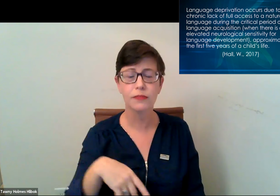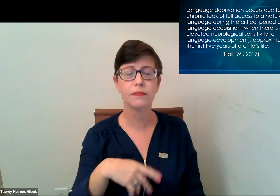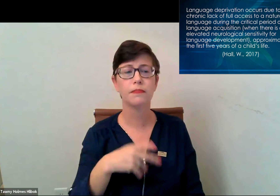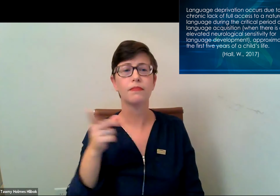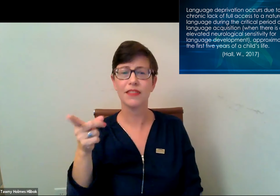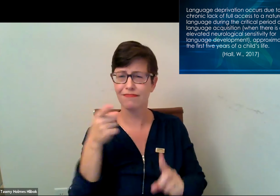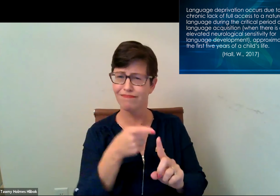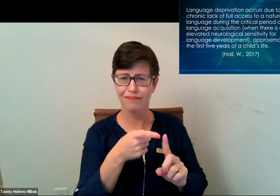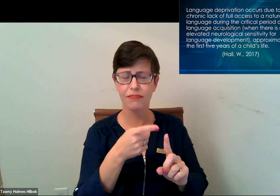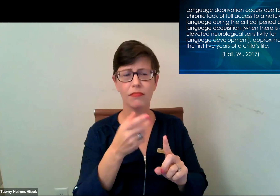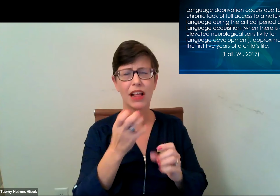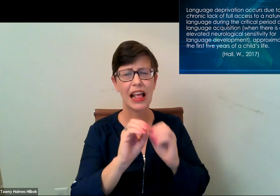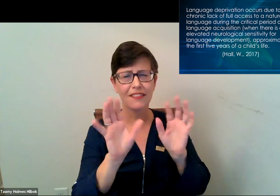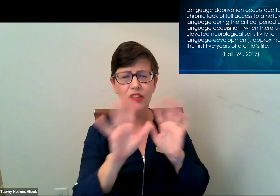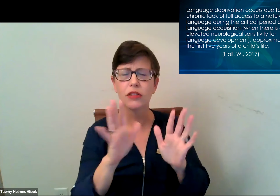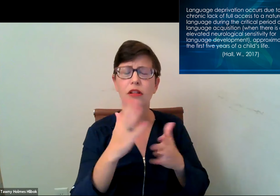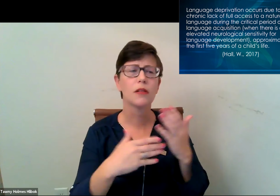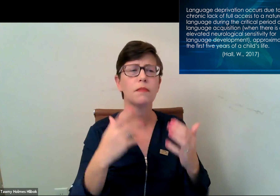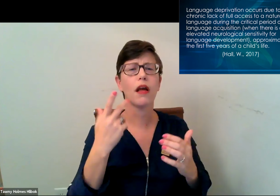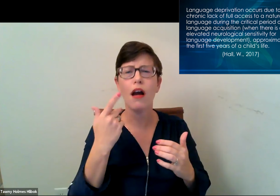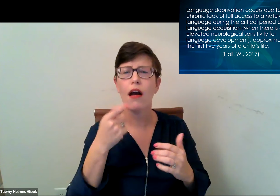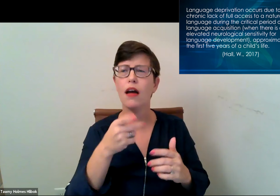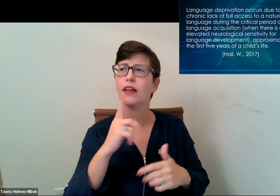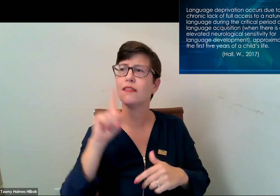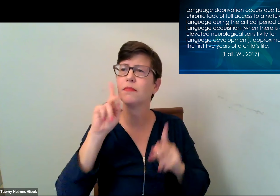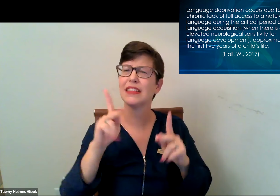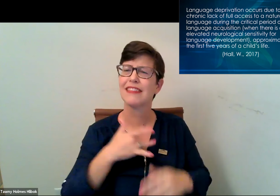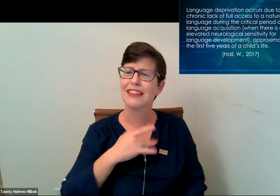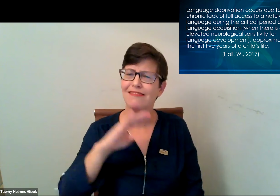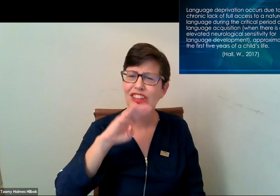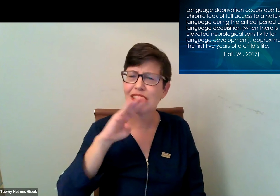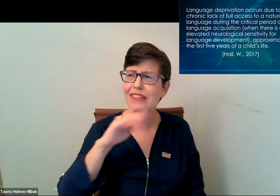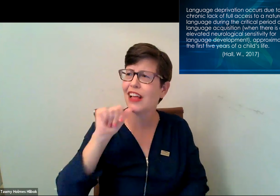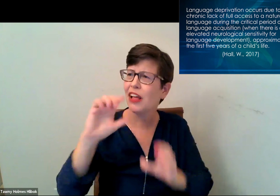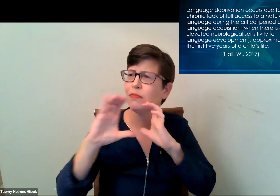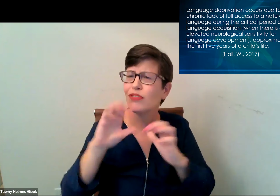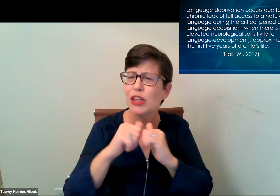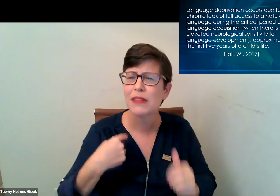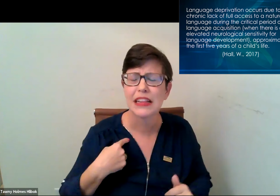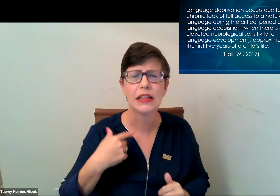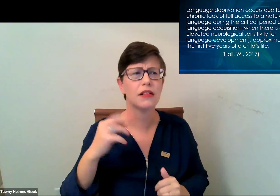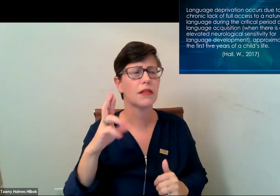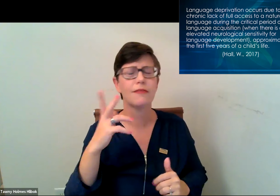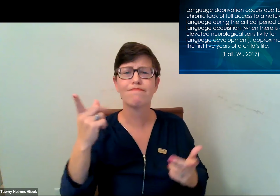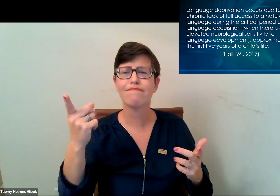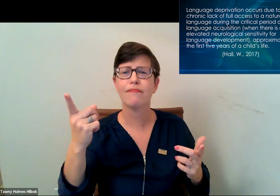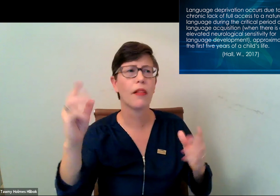This is from university of Rochester and for clarification i'm talking about a person who's